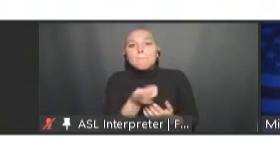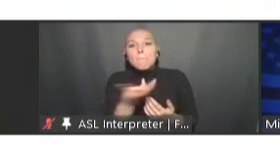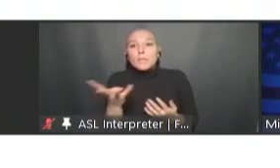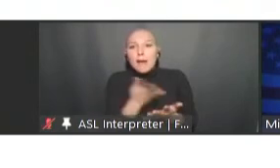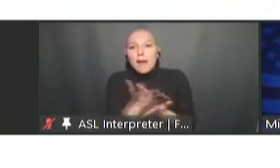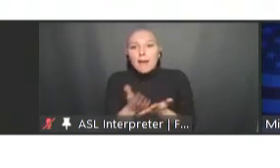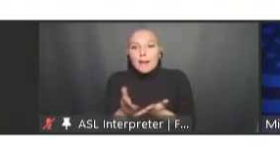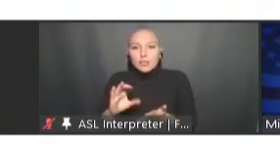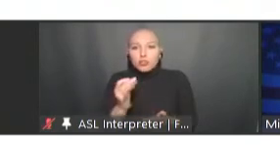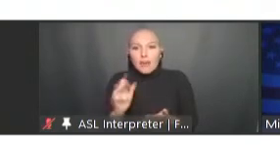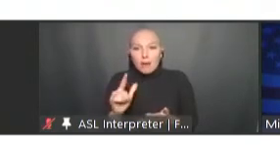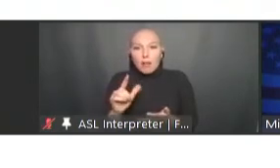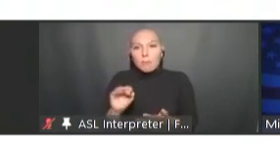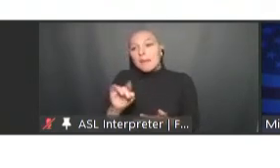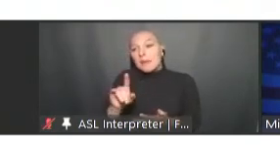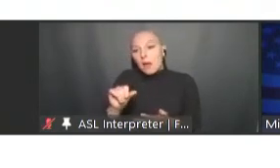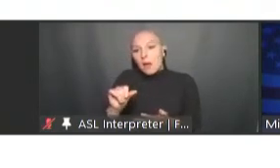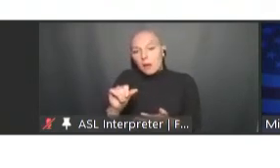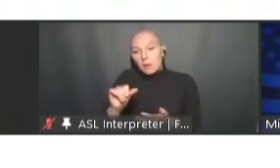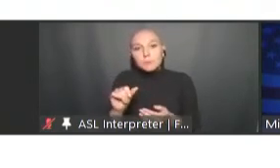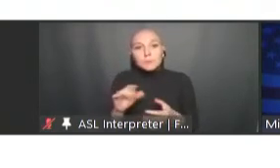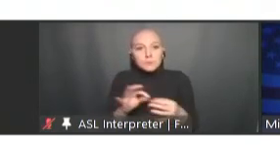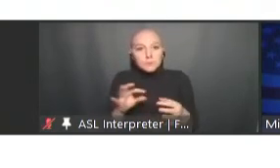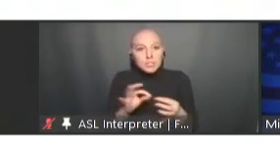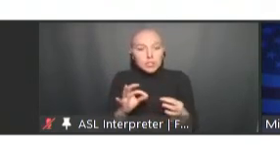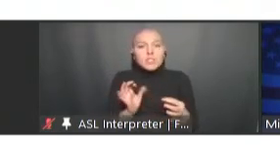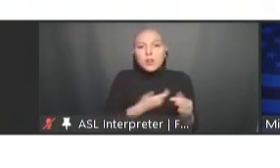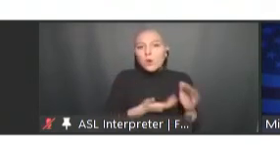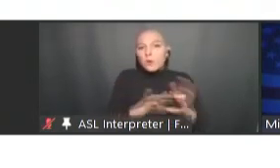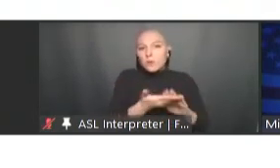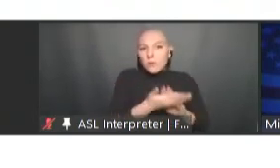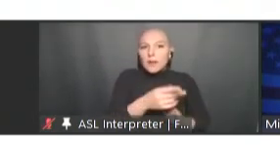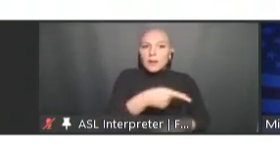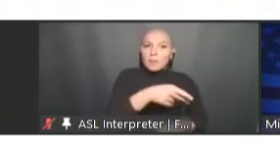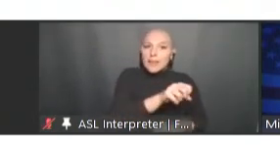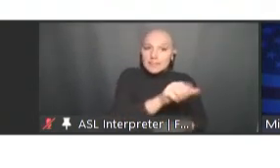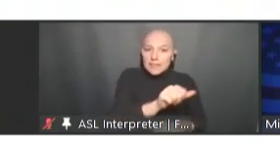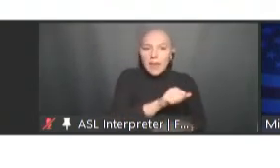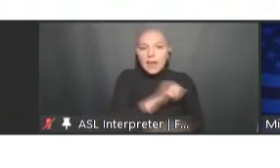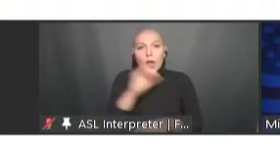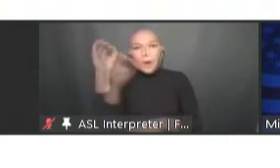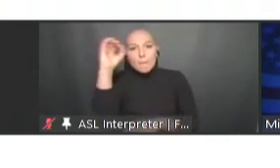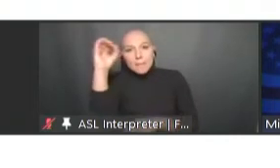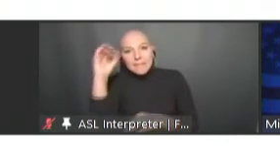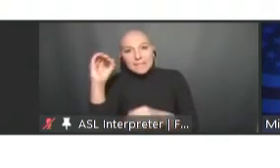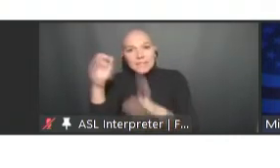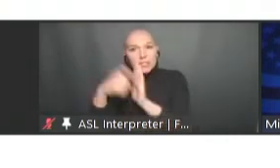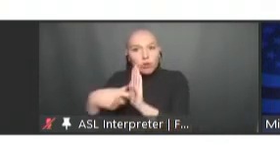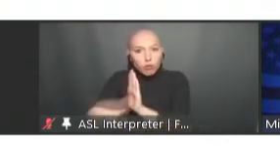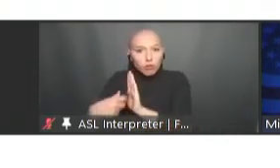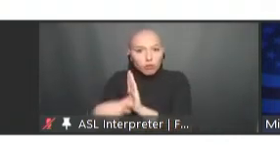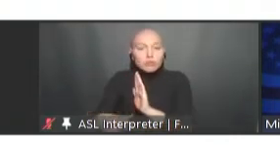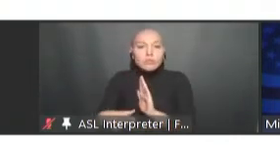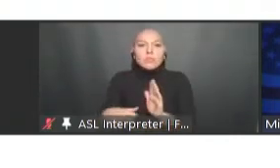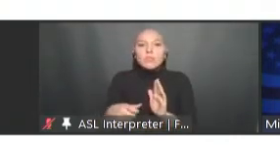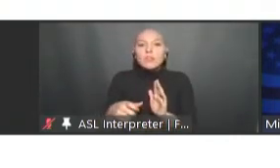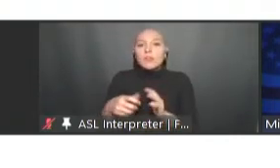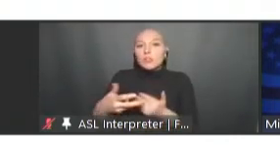we've been running these PSAs, op-eds, and other social media opportunities, intermittently mixing